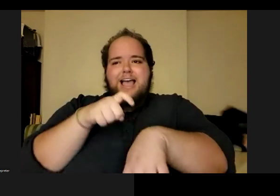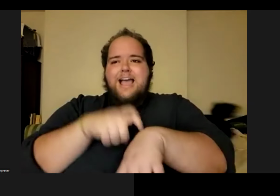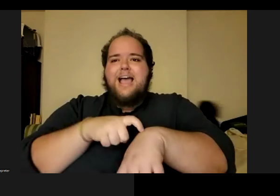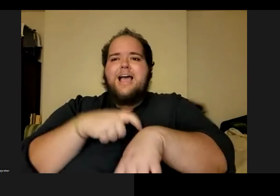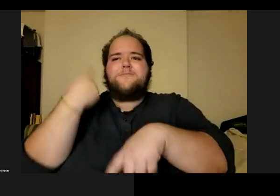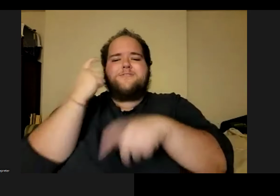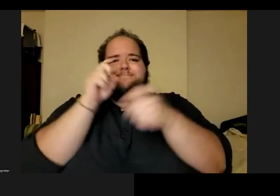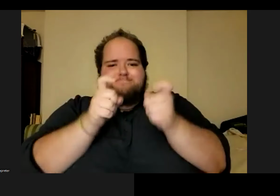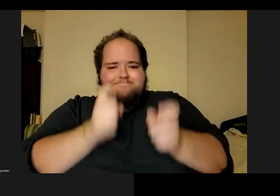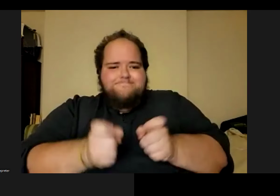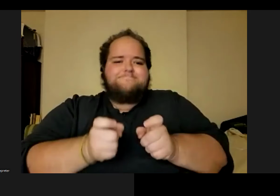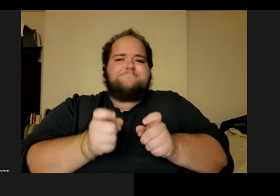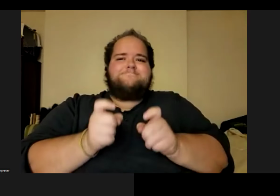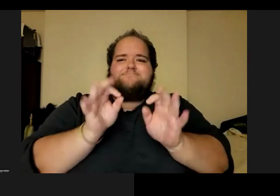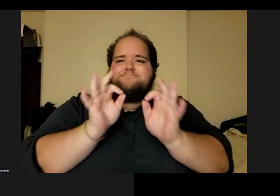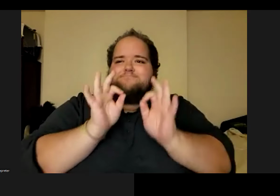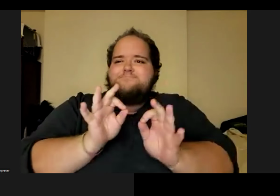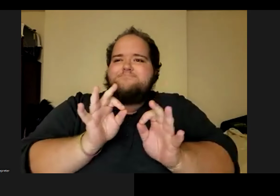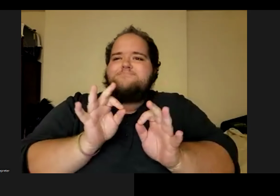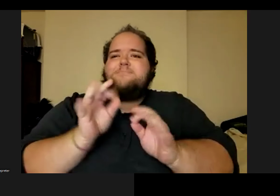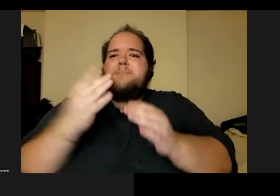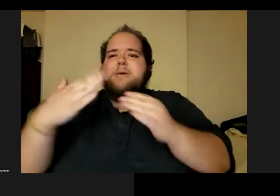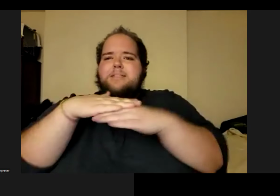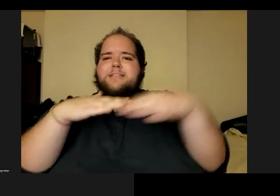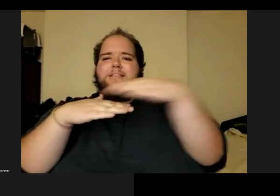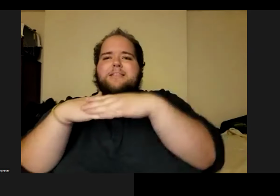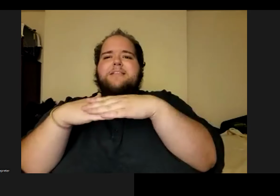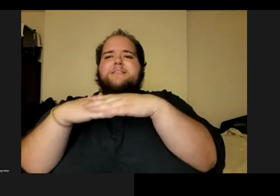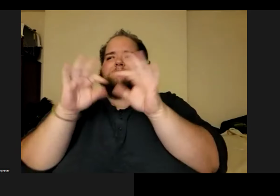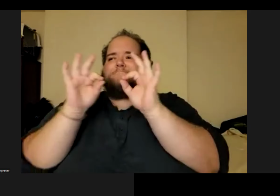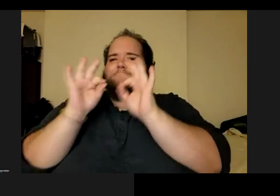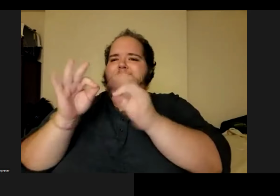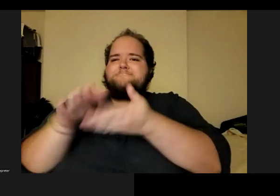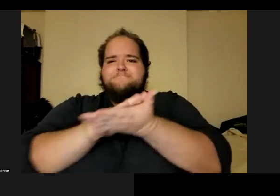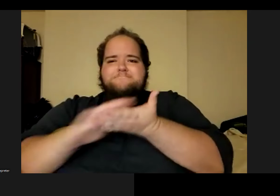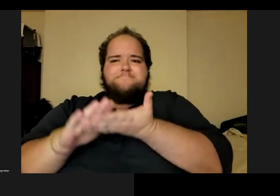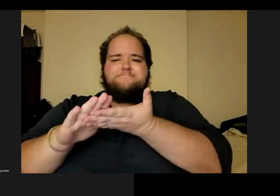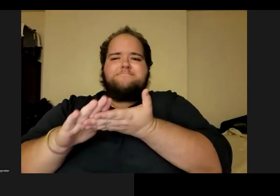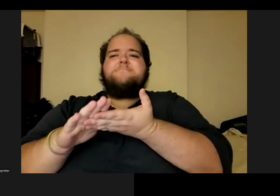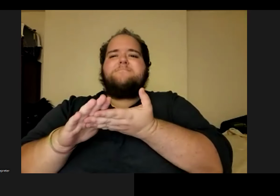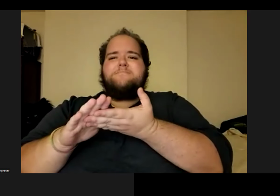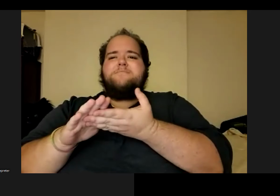And so like work in those layers of polish So this is what rewriting helps us do.